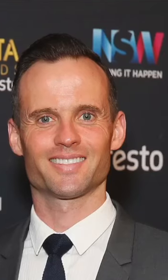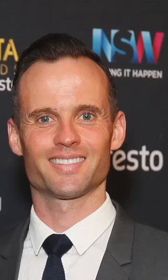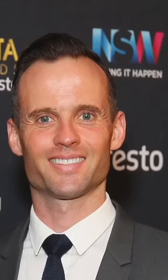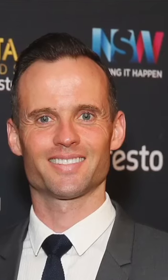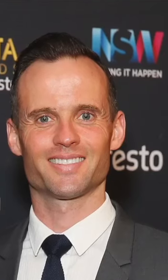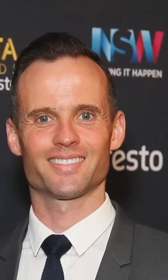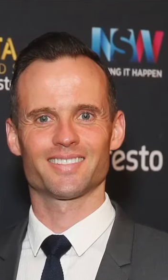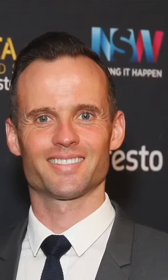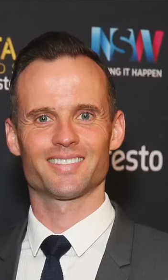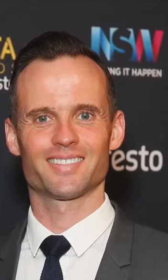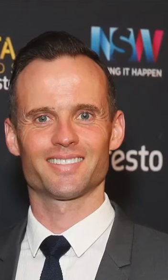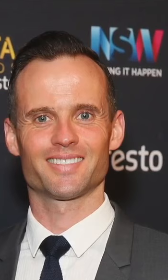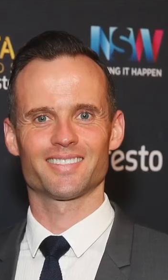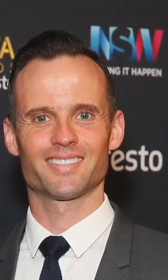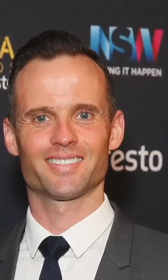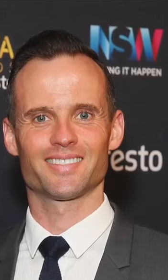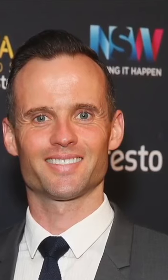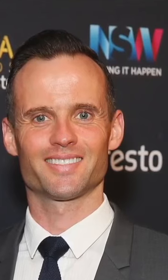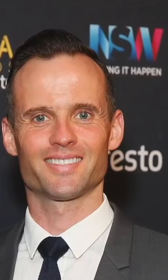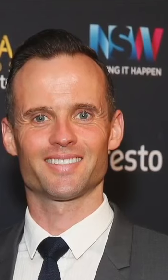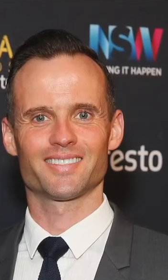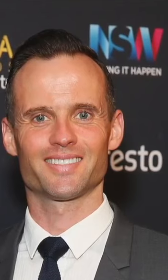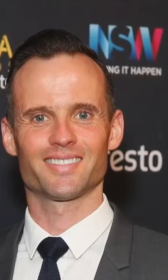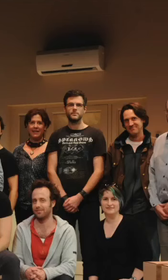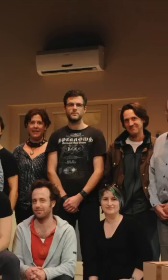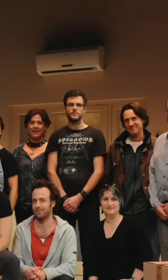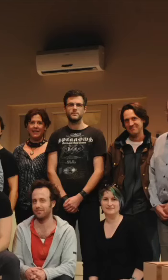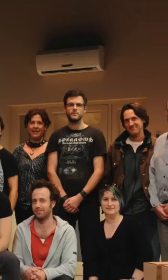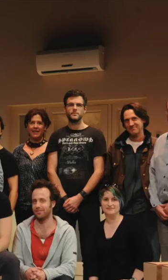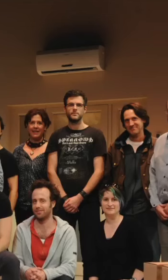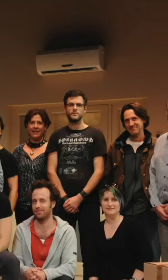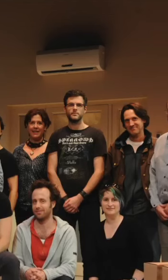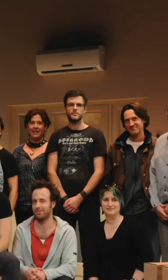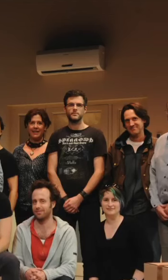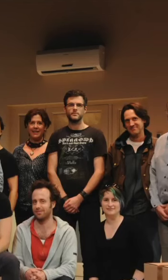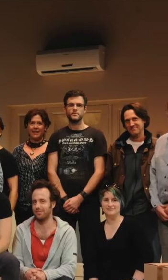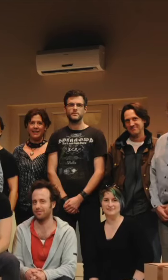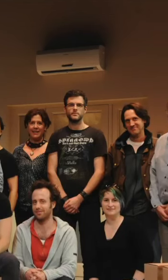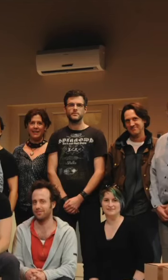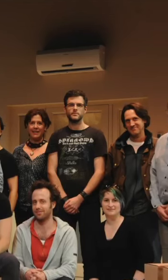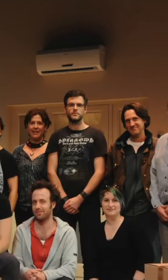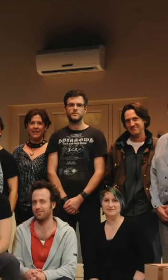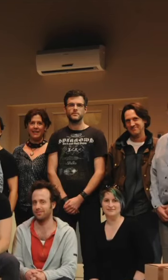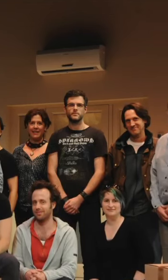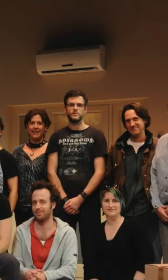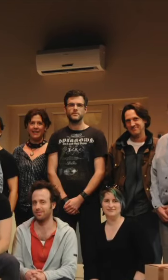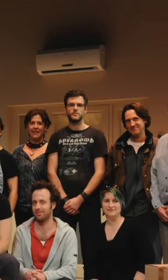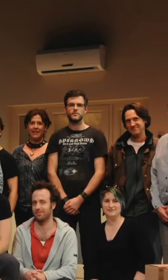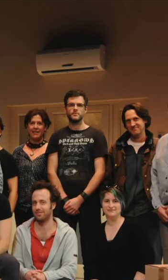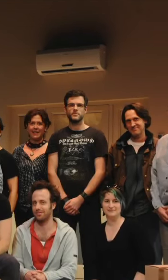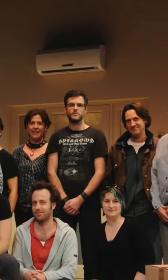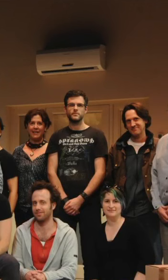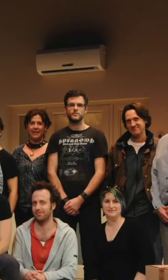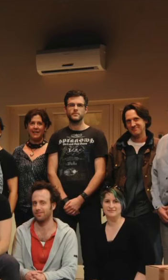In the years since those early awards, he has consistently sought out and told complex, contemporary Australian stories,